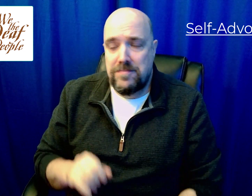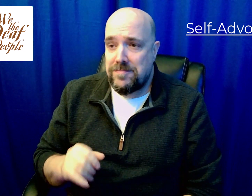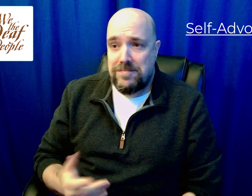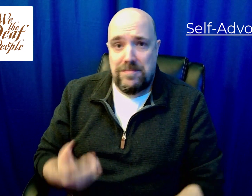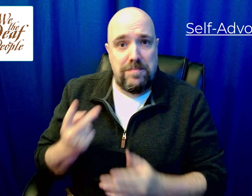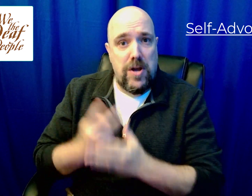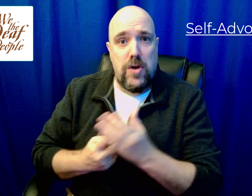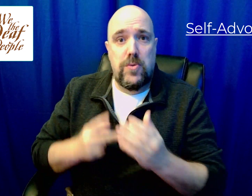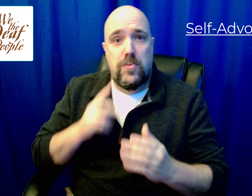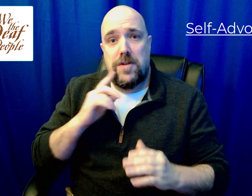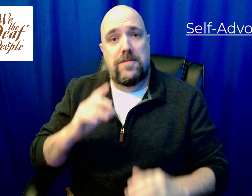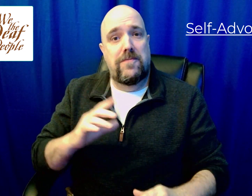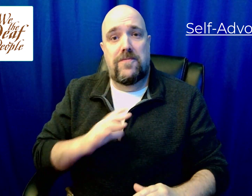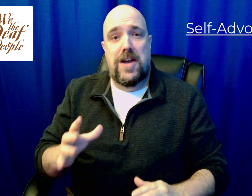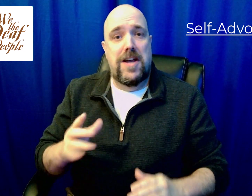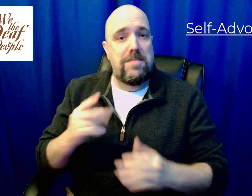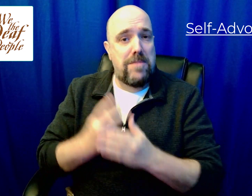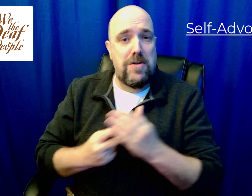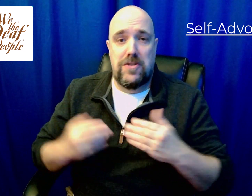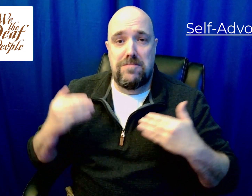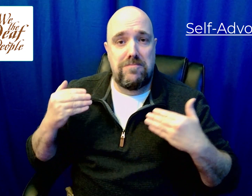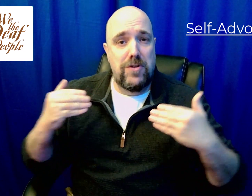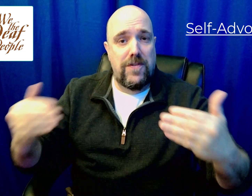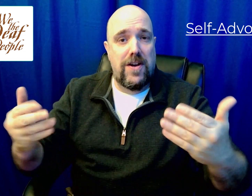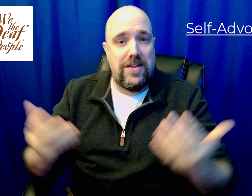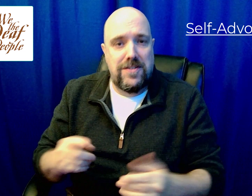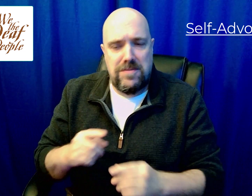Both are fine, we both are moving forward.